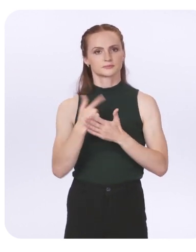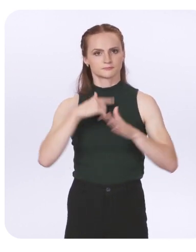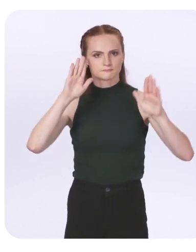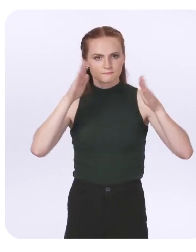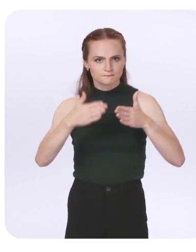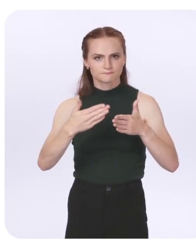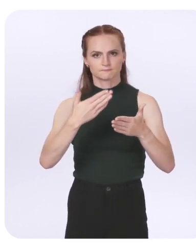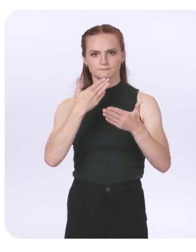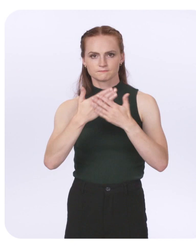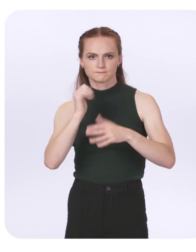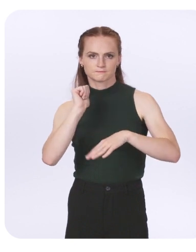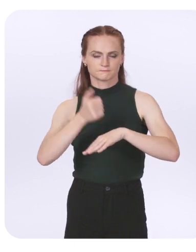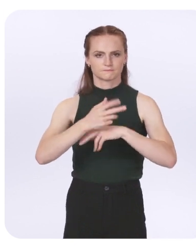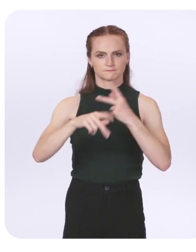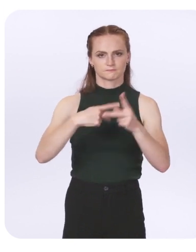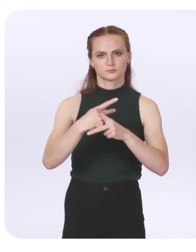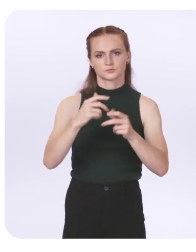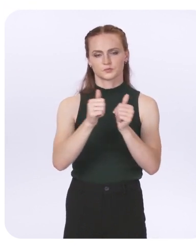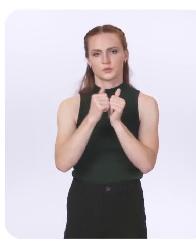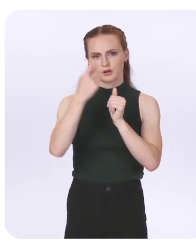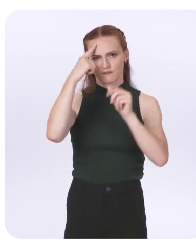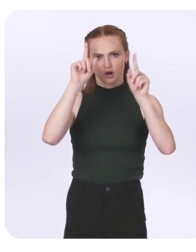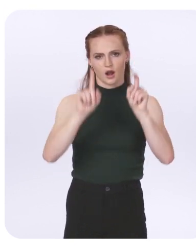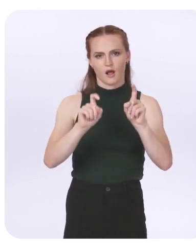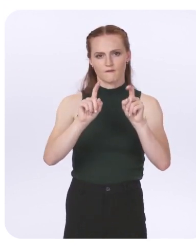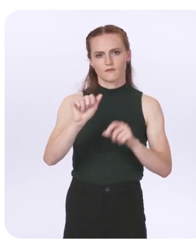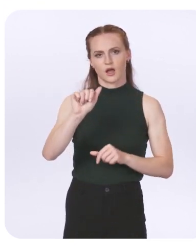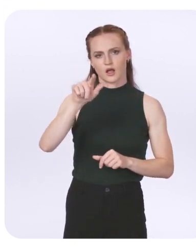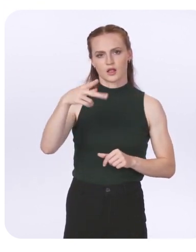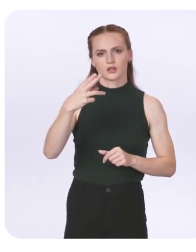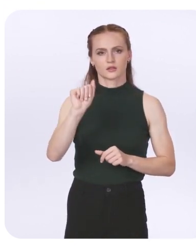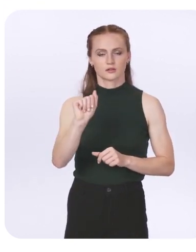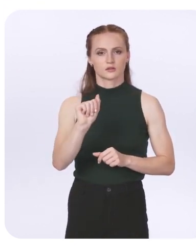And that trailer really forced us to finalize the designs for the characters